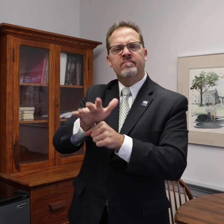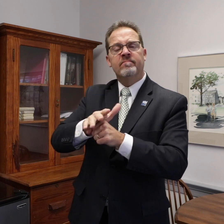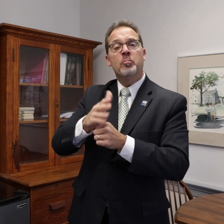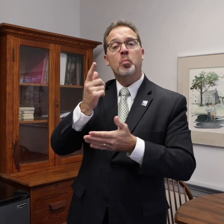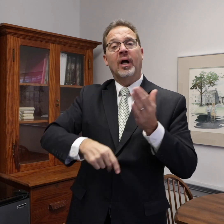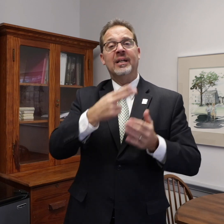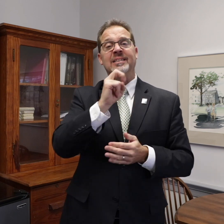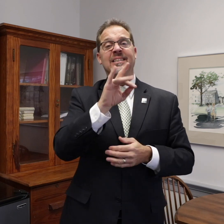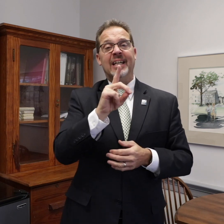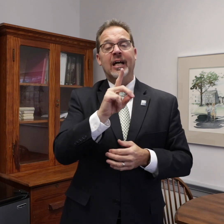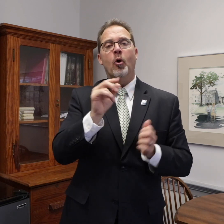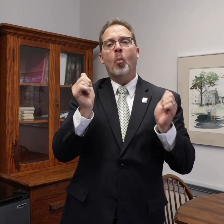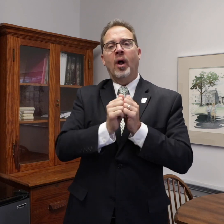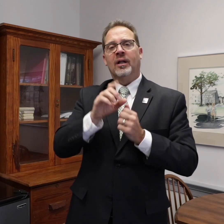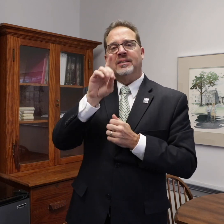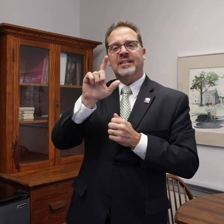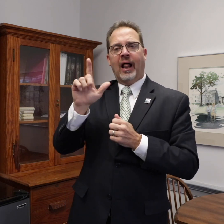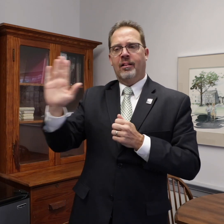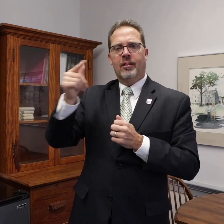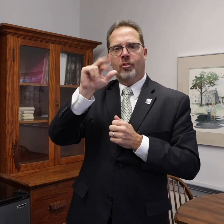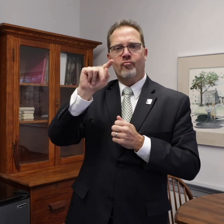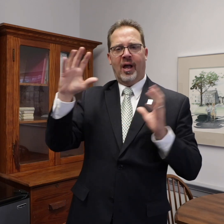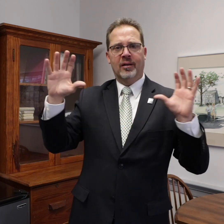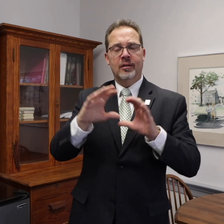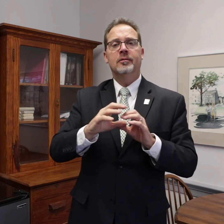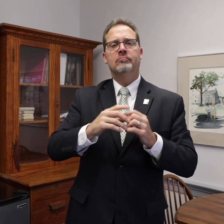insufficient. In collaboration with a grant from Dell,